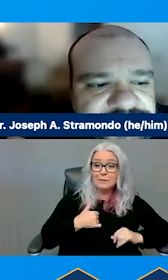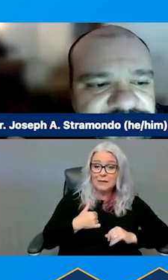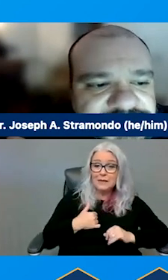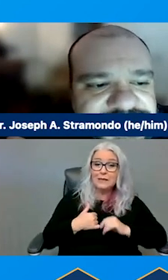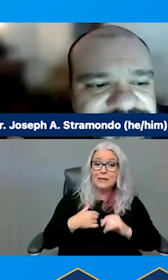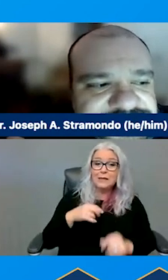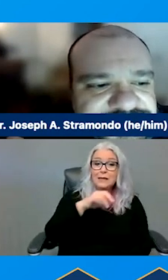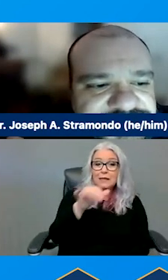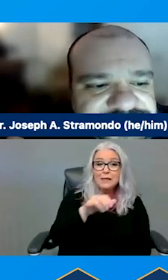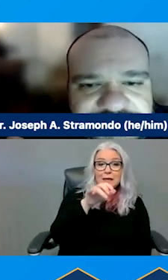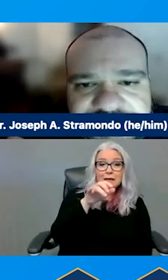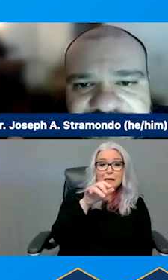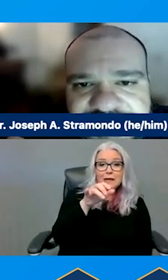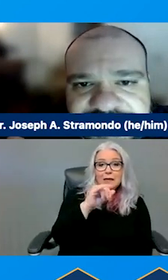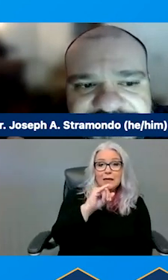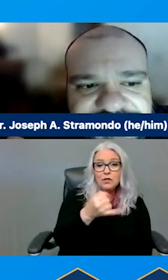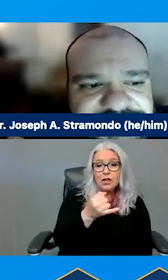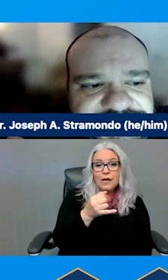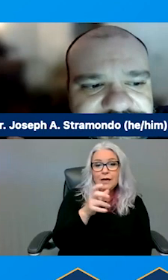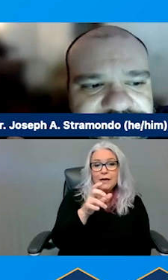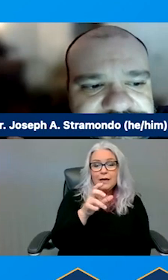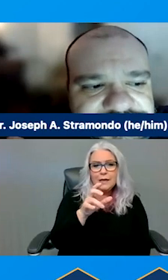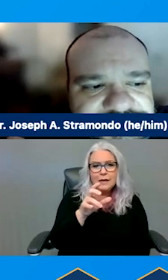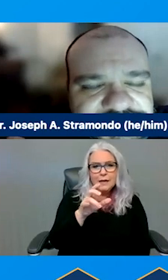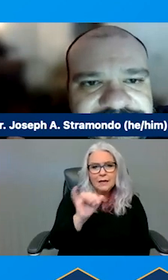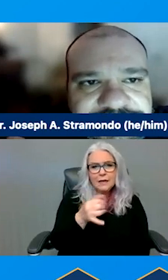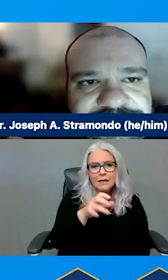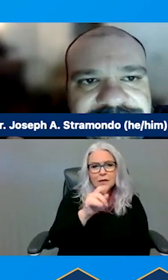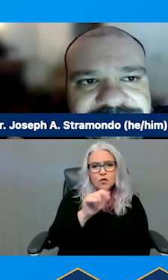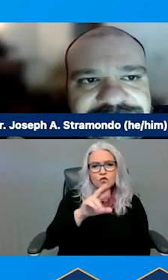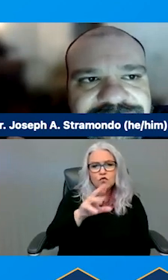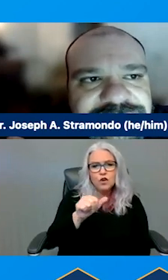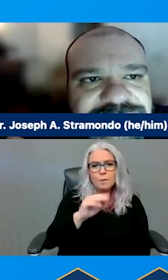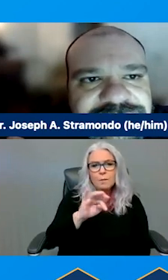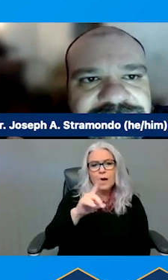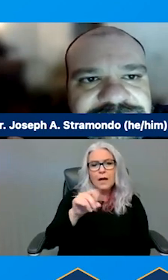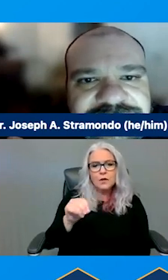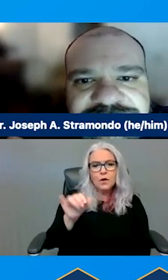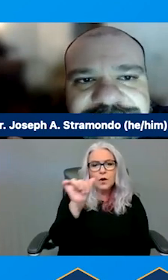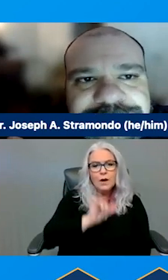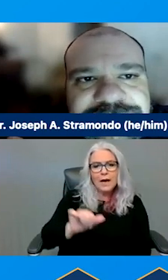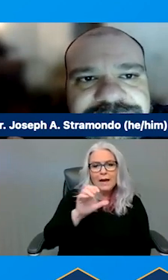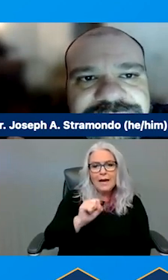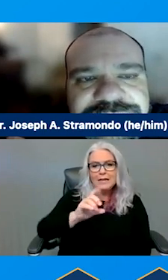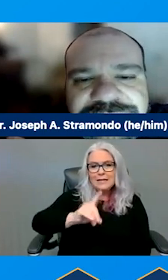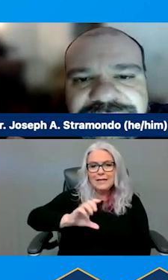contact me. I'm happy to